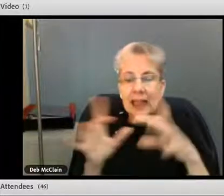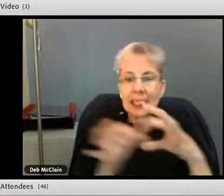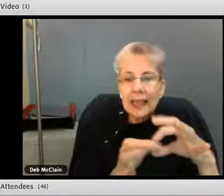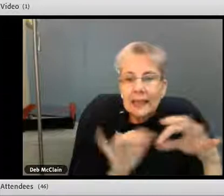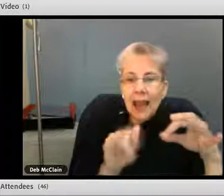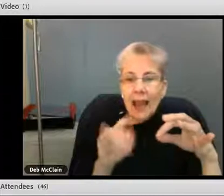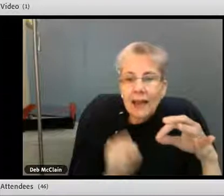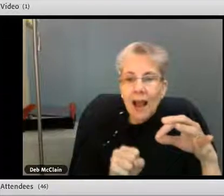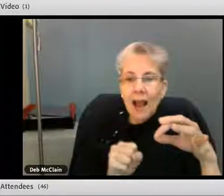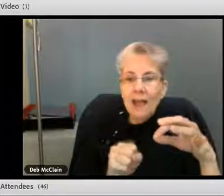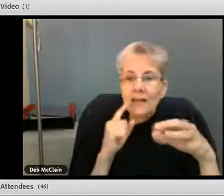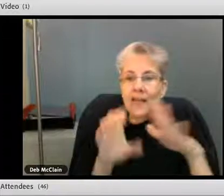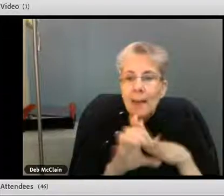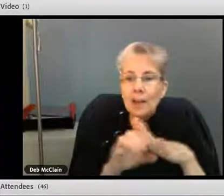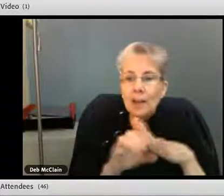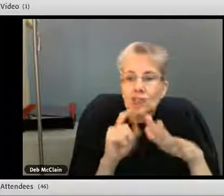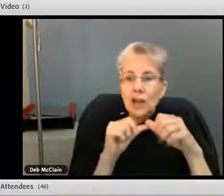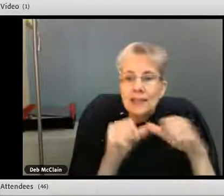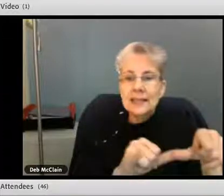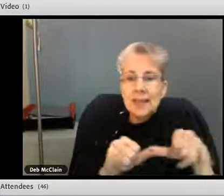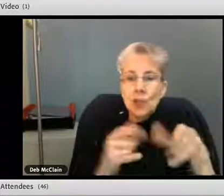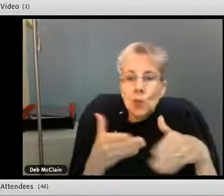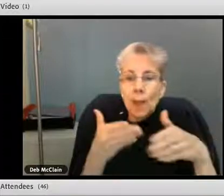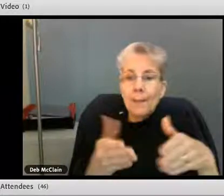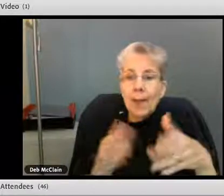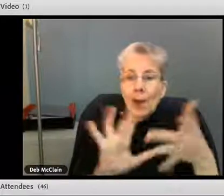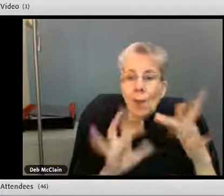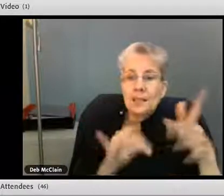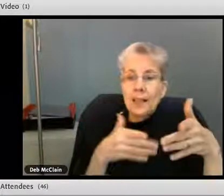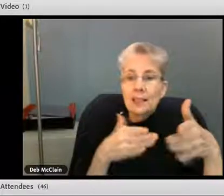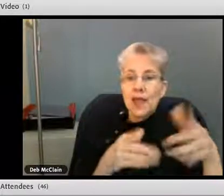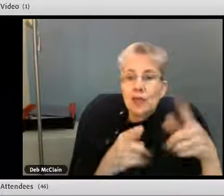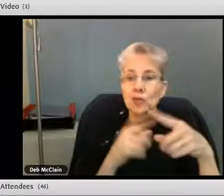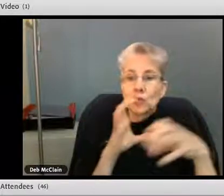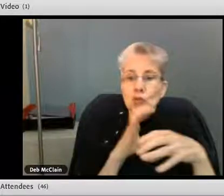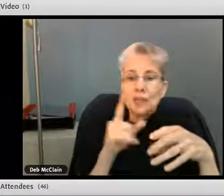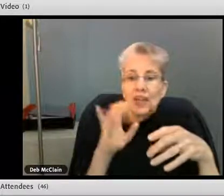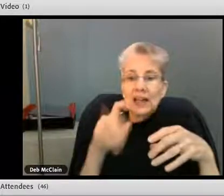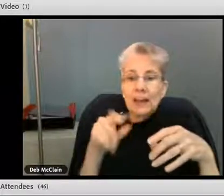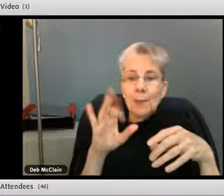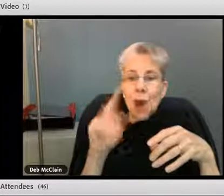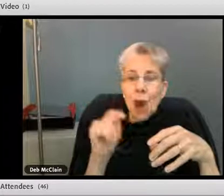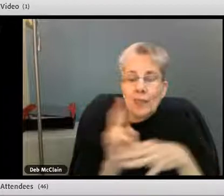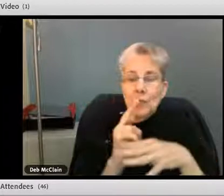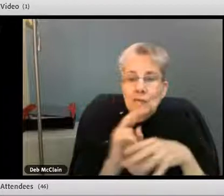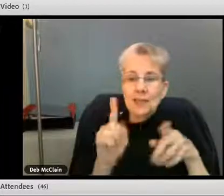Can you recommend a website that allows you to search for clip art that uses the same style of art?"